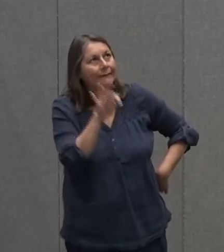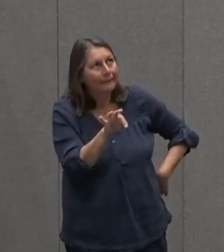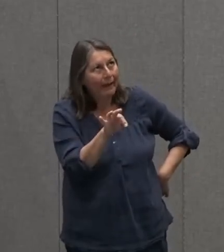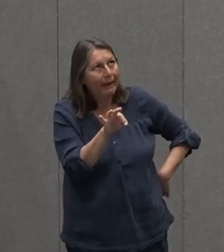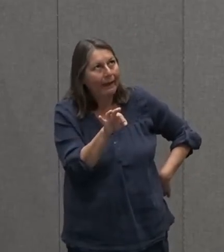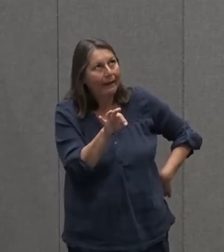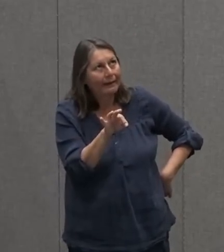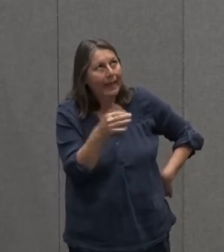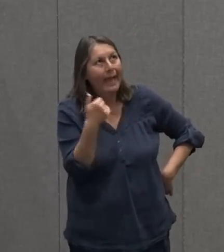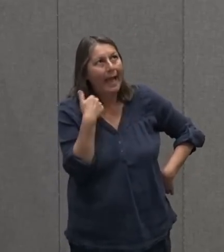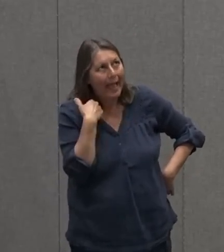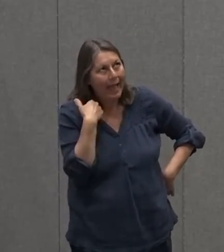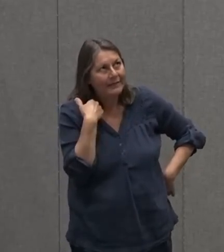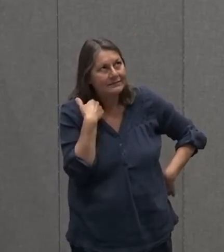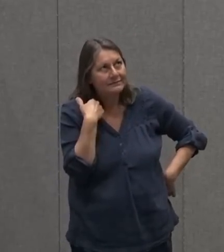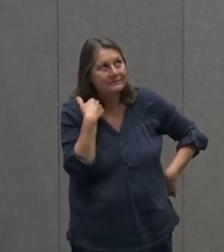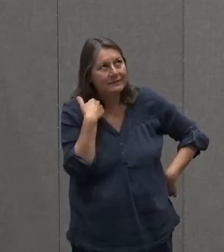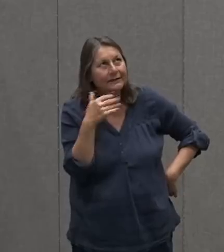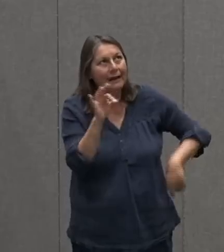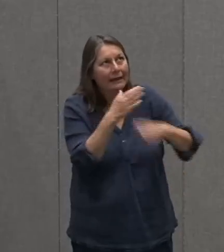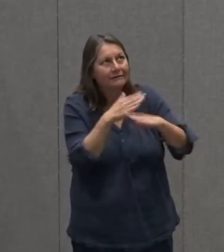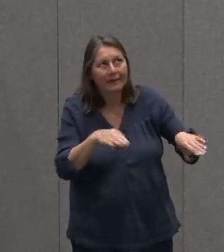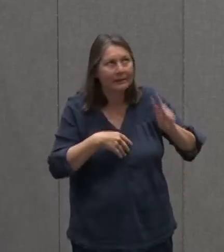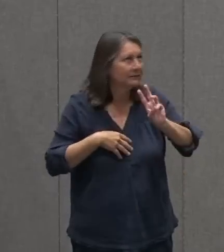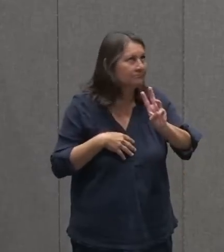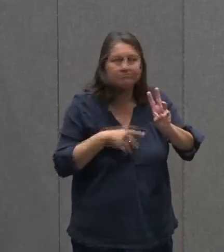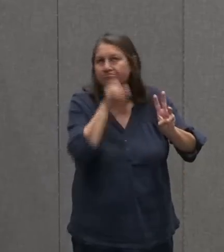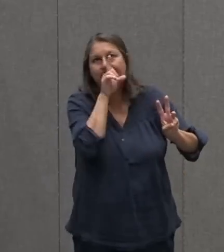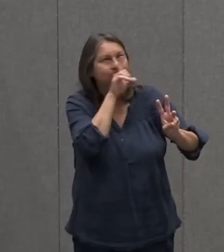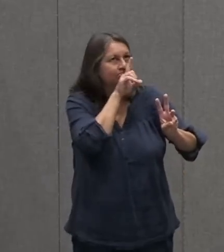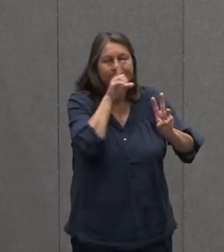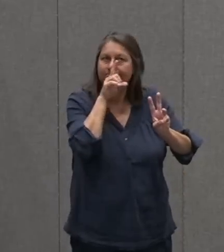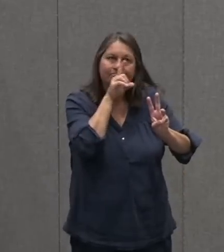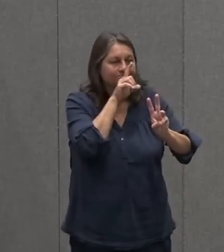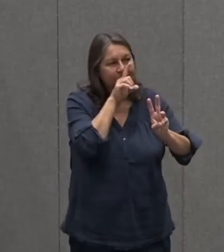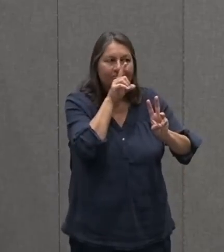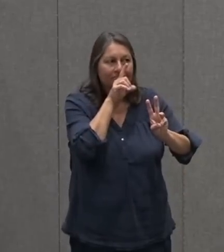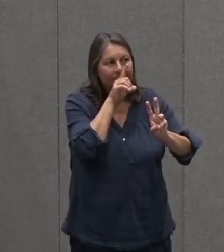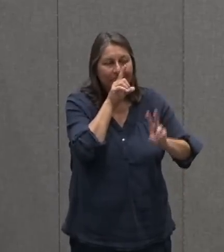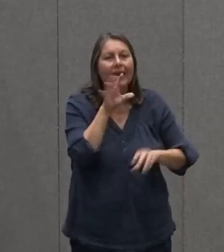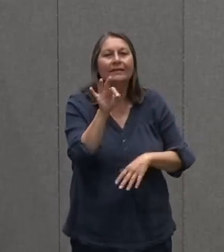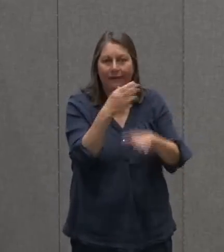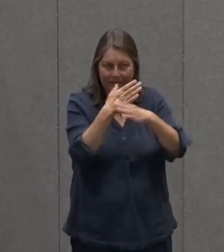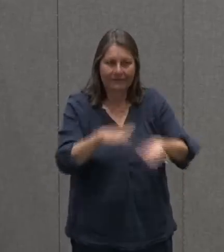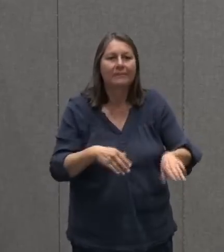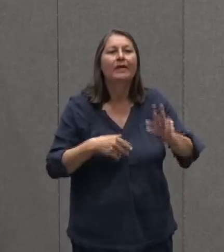had the six and the three in it but no, it would have been just the three, it was the multiple of the three,